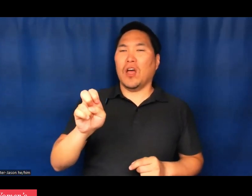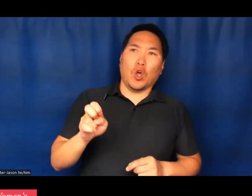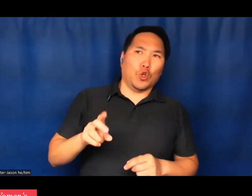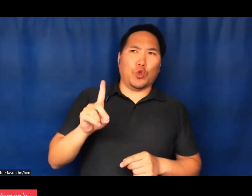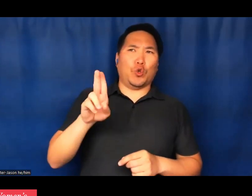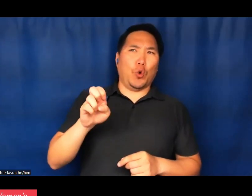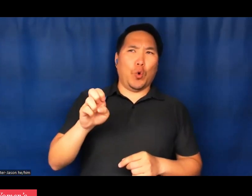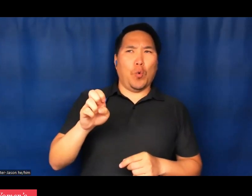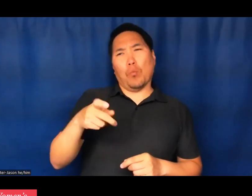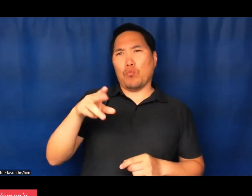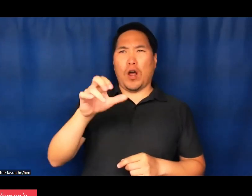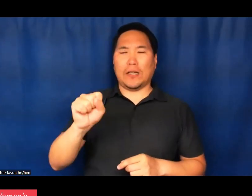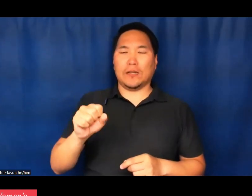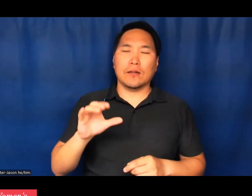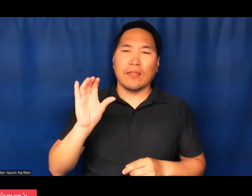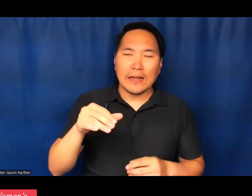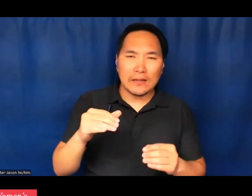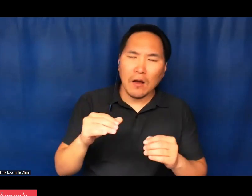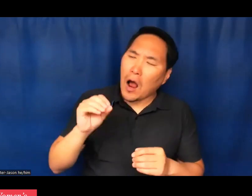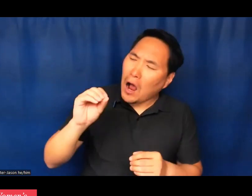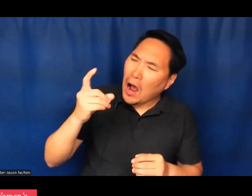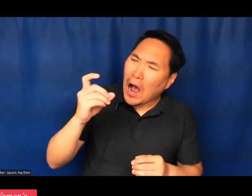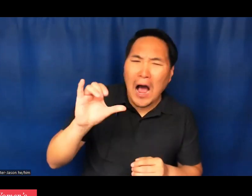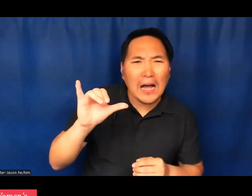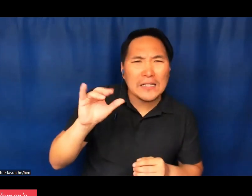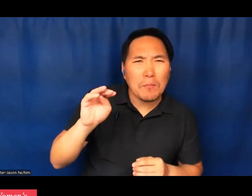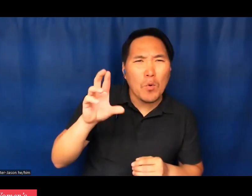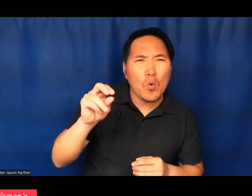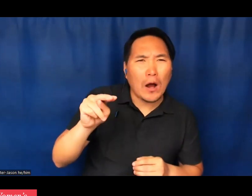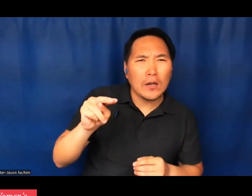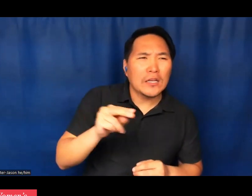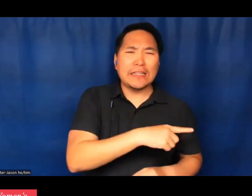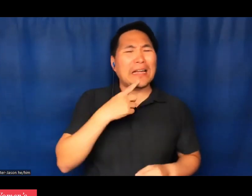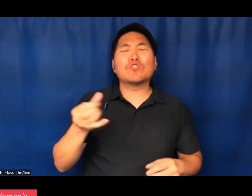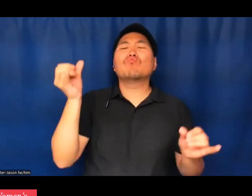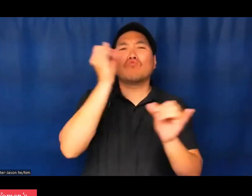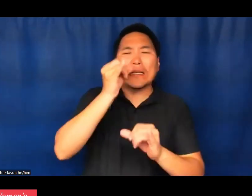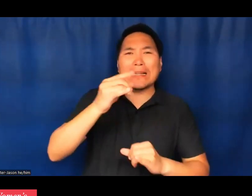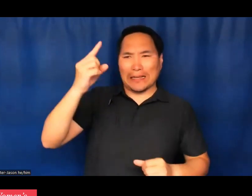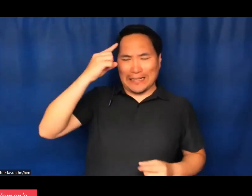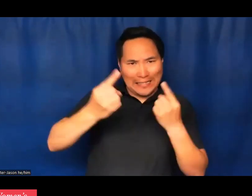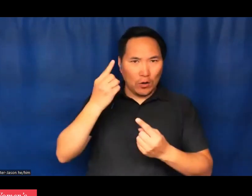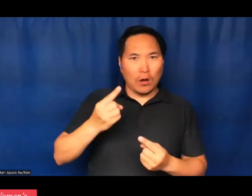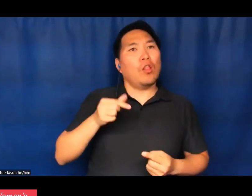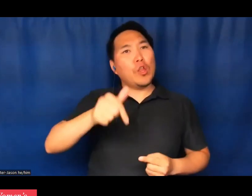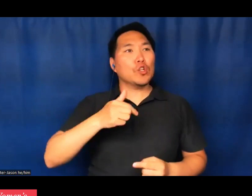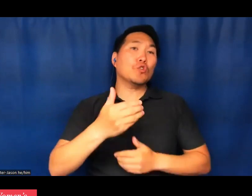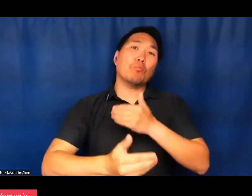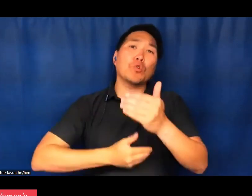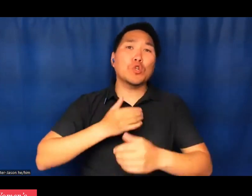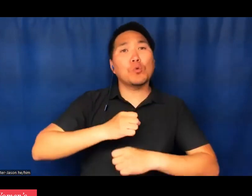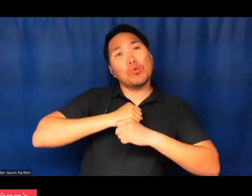And basically, it's ludicrous to think what is a procedural protection under the Fourteenth